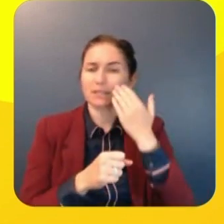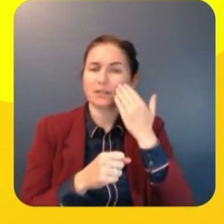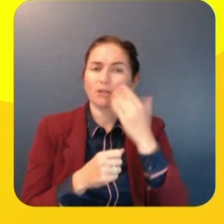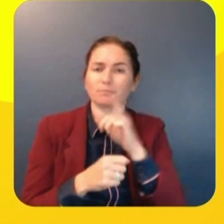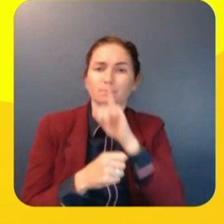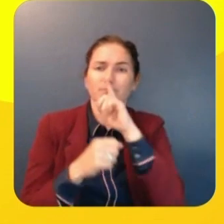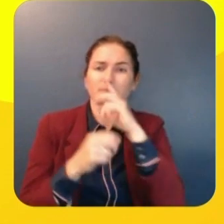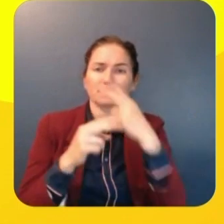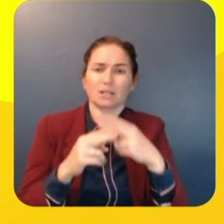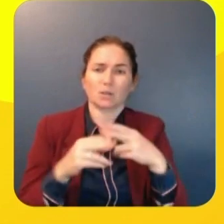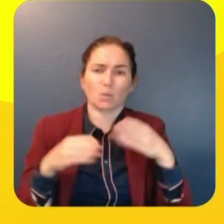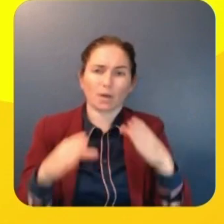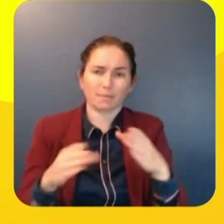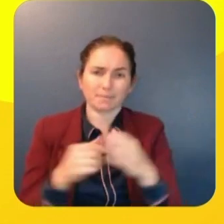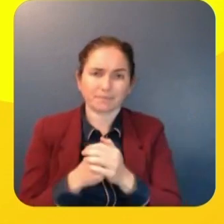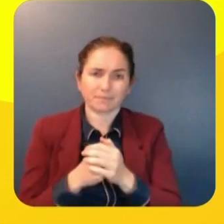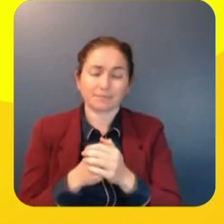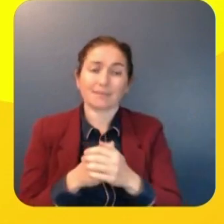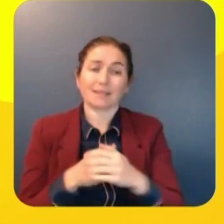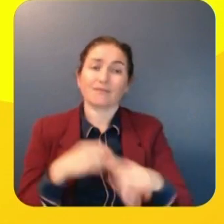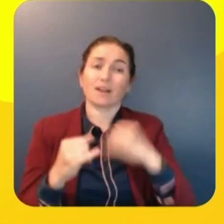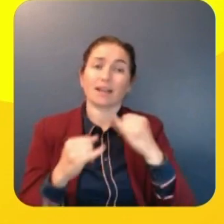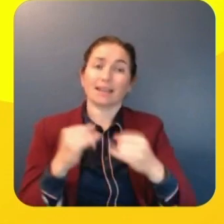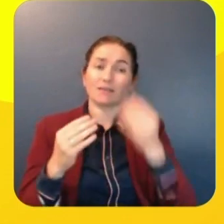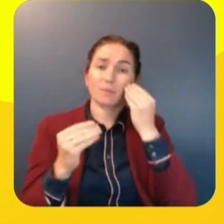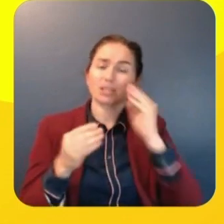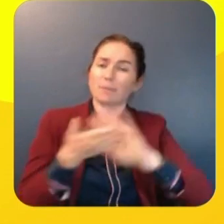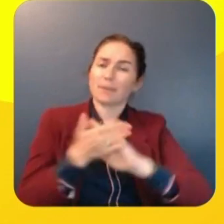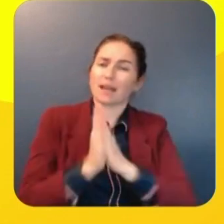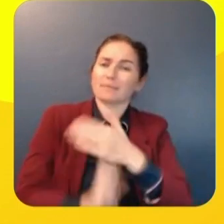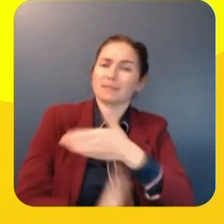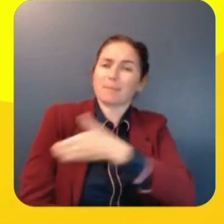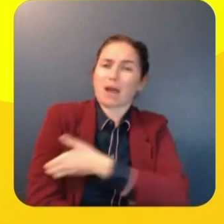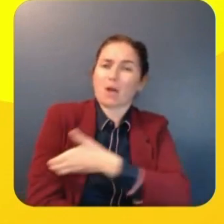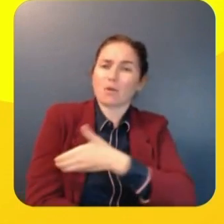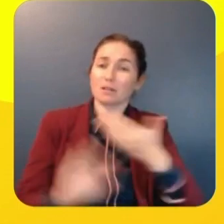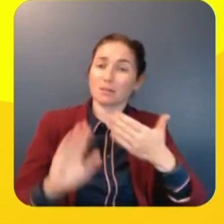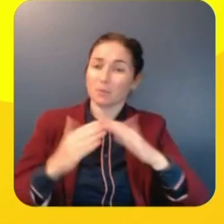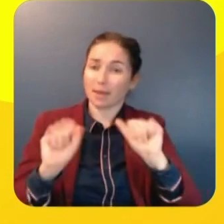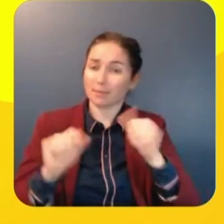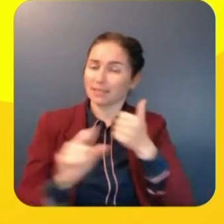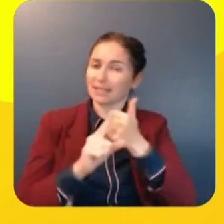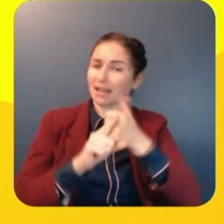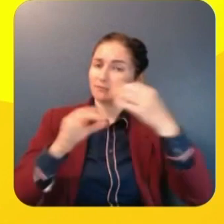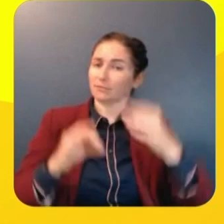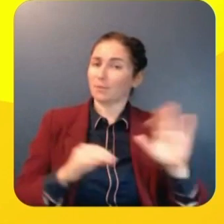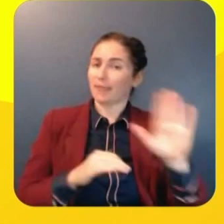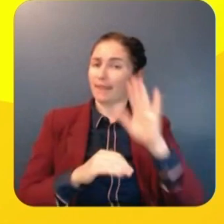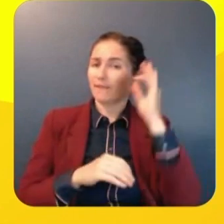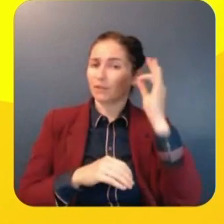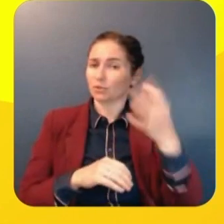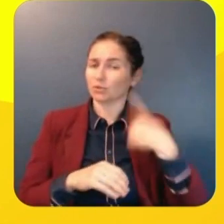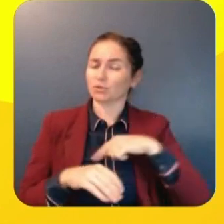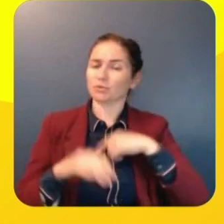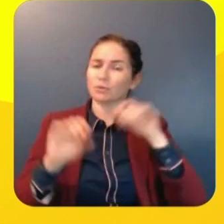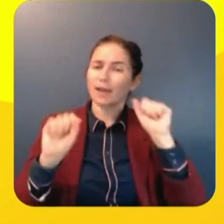And finally, that this information becomes power, that communities are able to self-determine their futures and that we are able to go from supporting pathways of